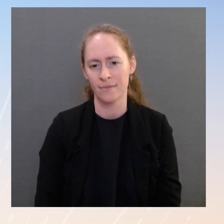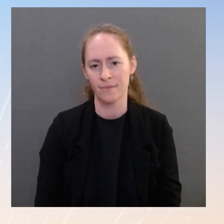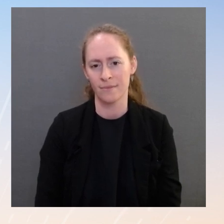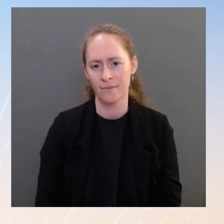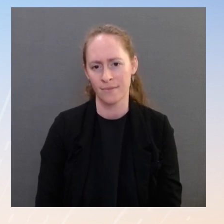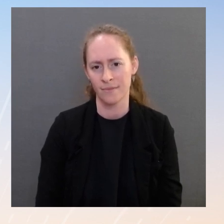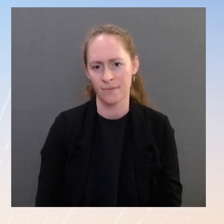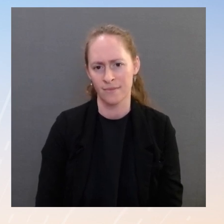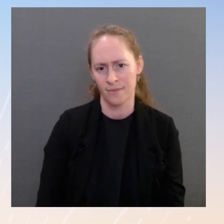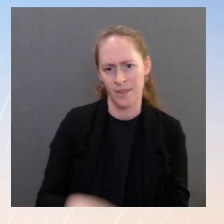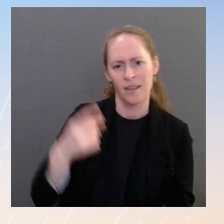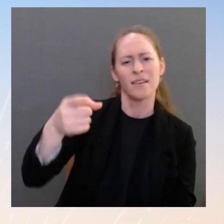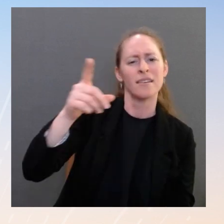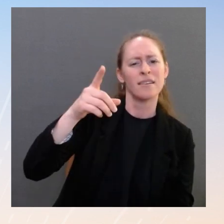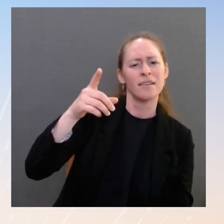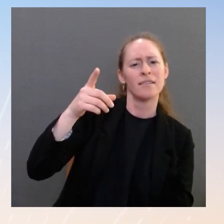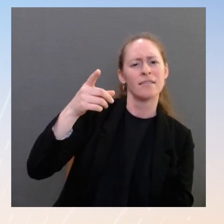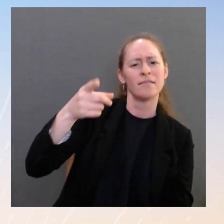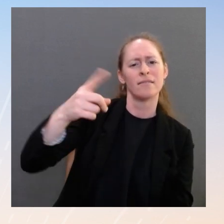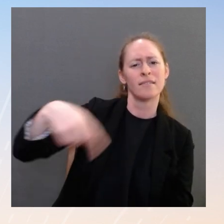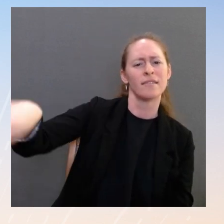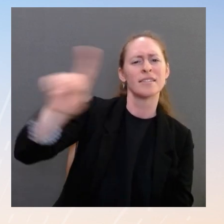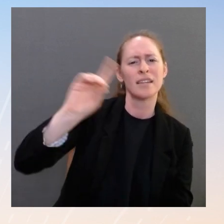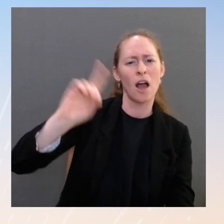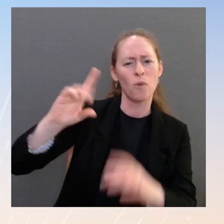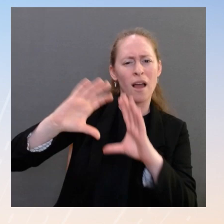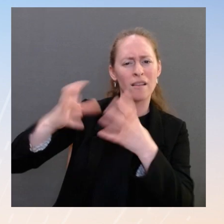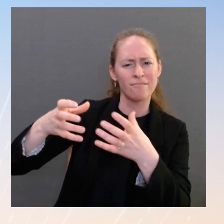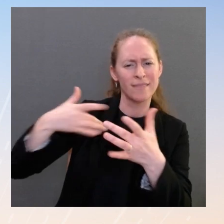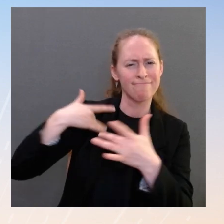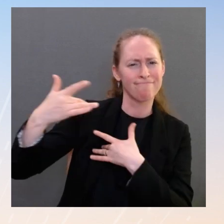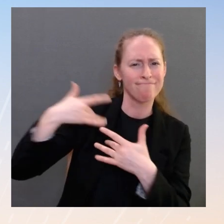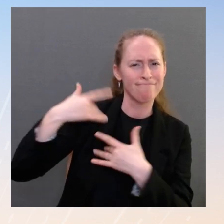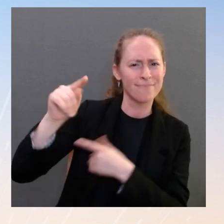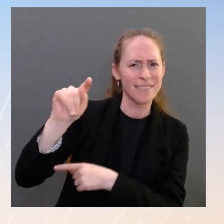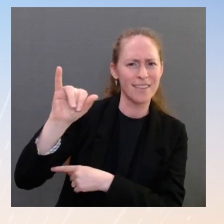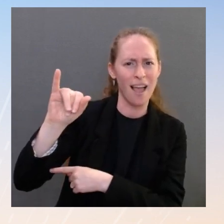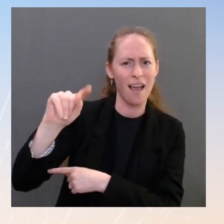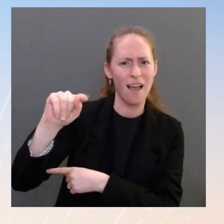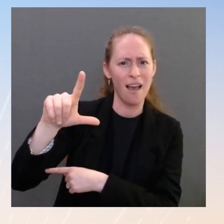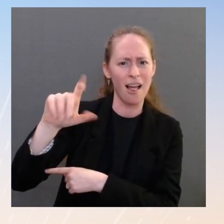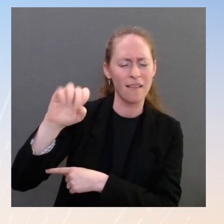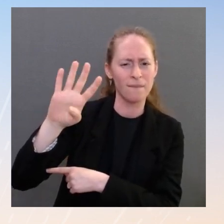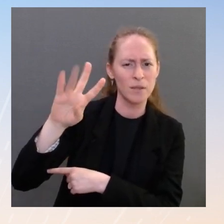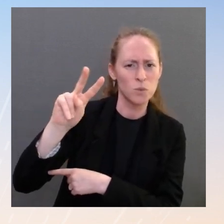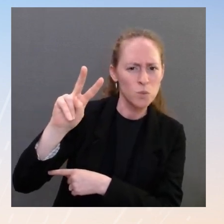I mean, Mark Kelly was briefed by Mayorkas yesterday. He said that he still has remaining questions about how